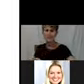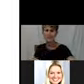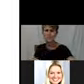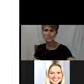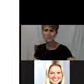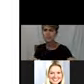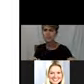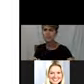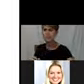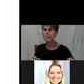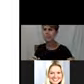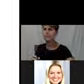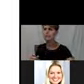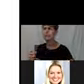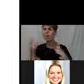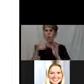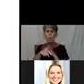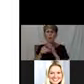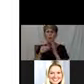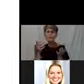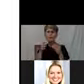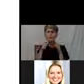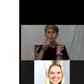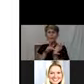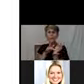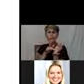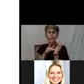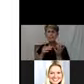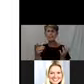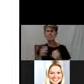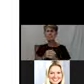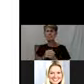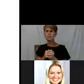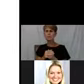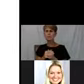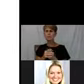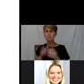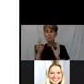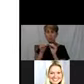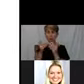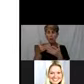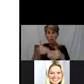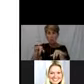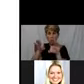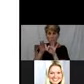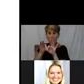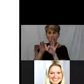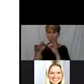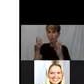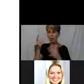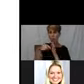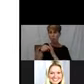why it's important and more important than what we're doing, are some of the founding principles and philosophy